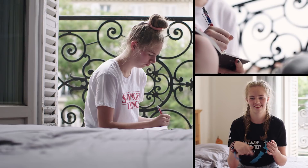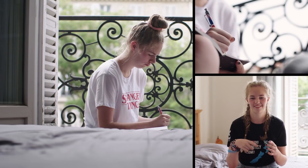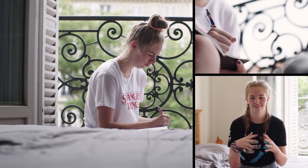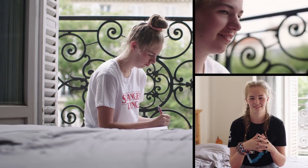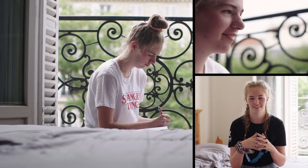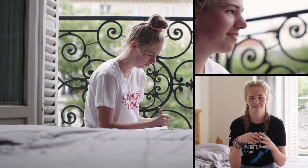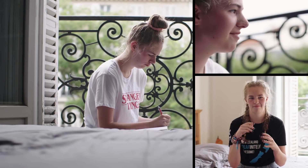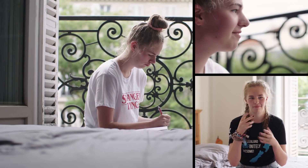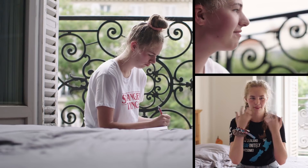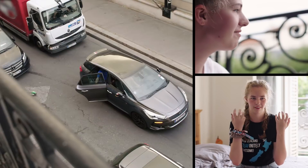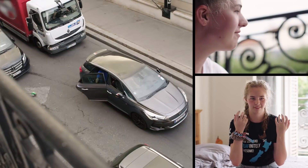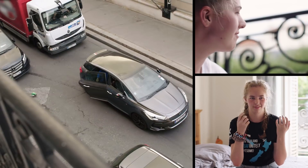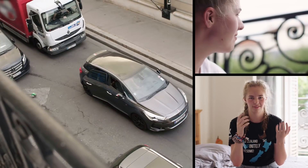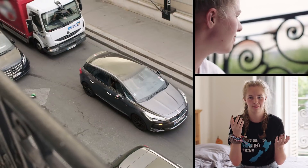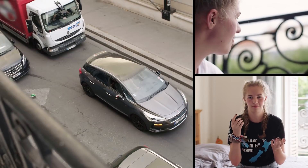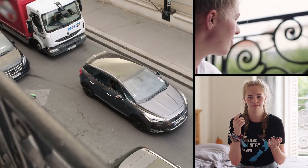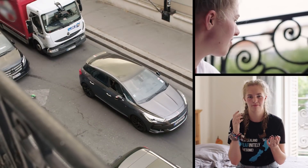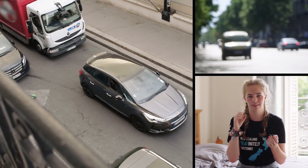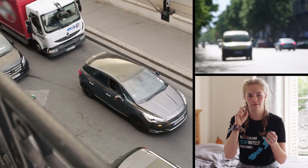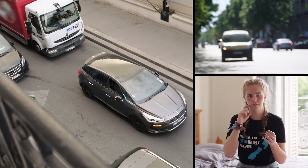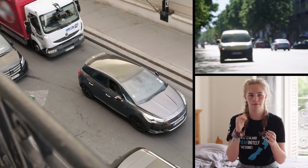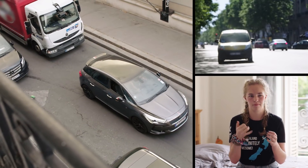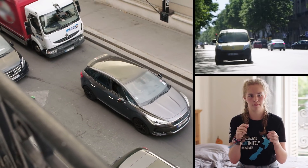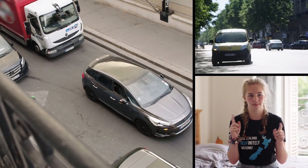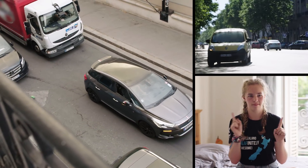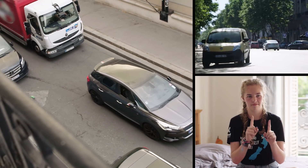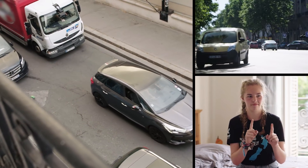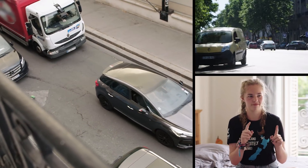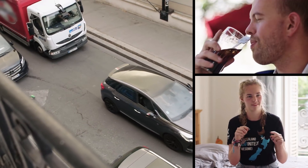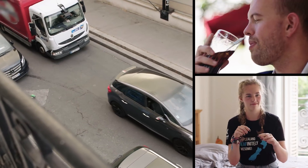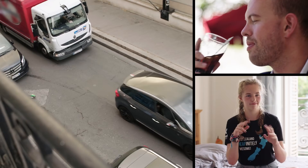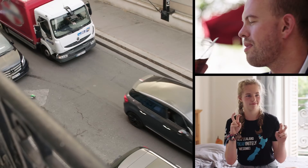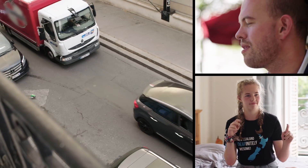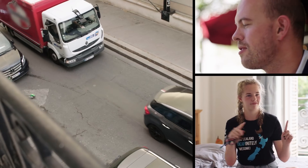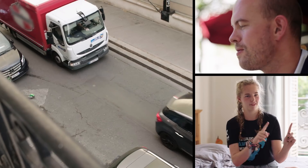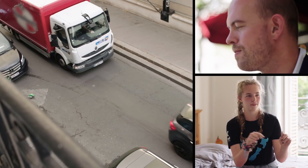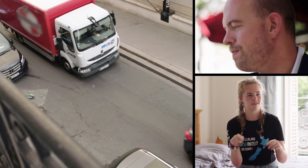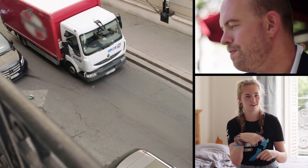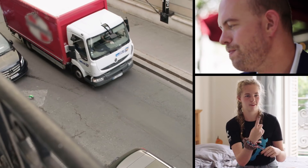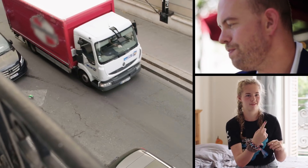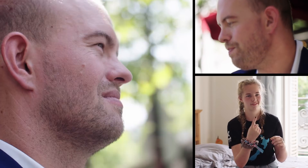This week, Mark Berry will be around, and I'd love to kind of follow him or shadow him.